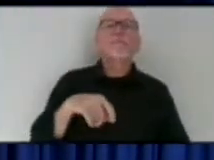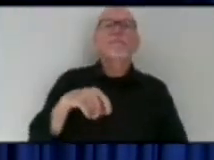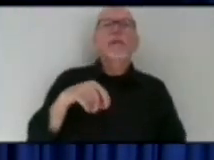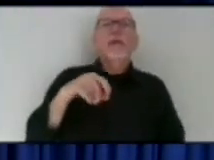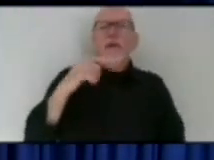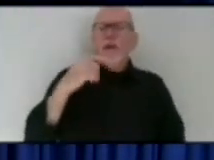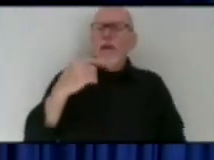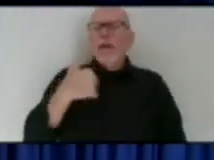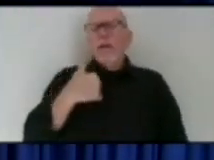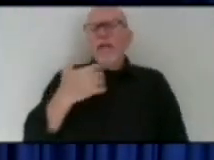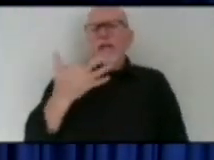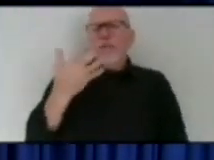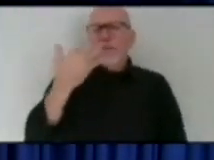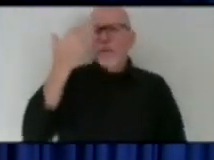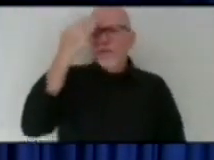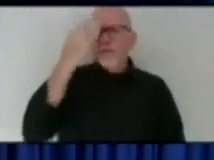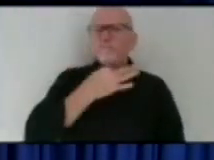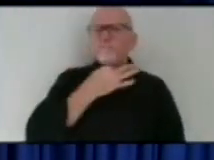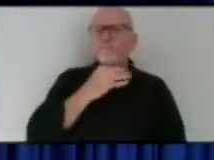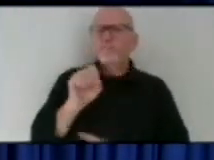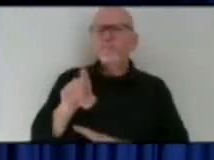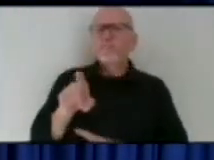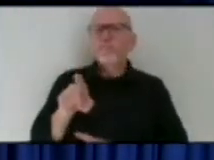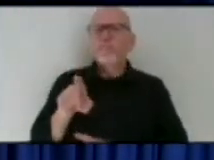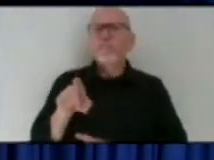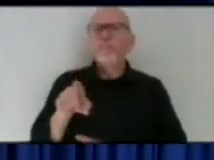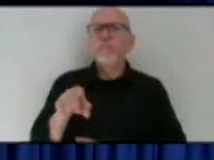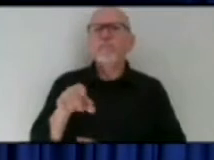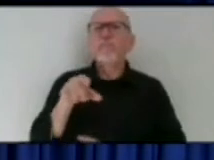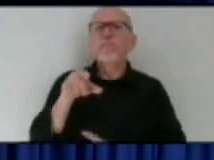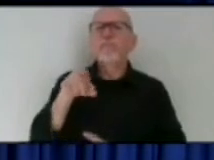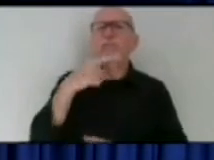wanted to know Dr. You had mentioned that national officials were saying